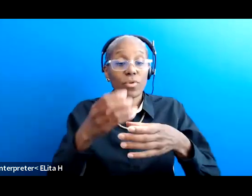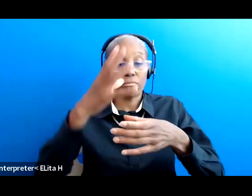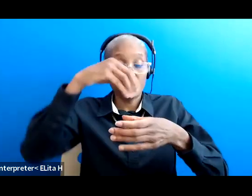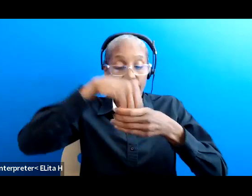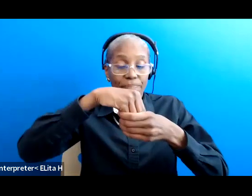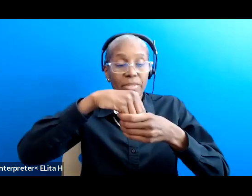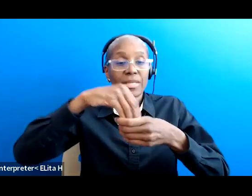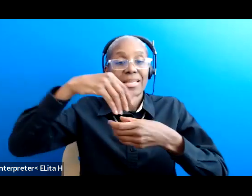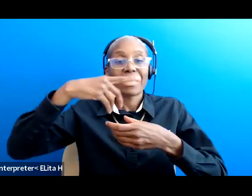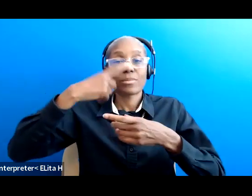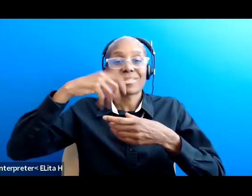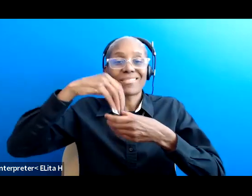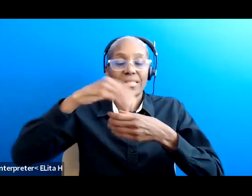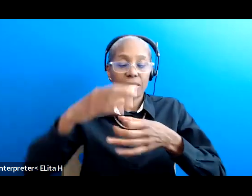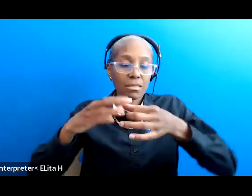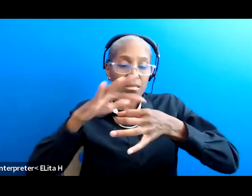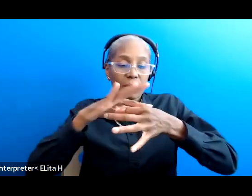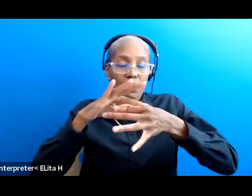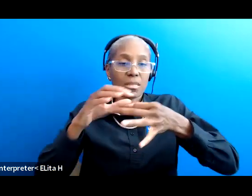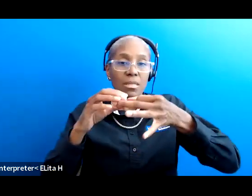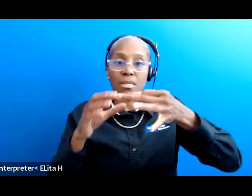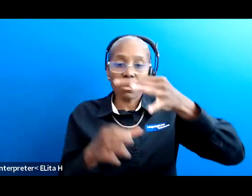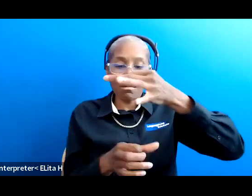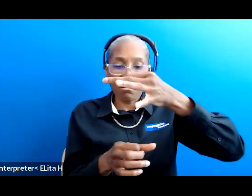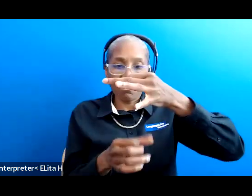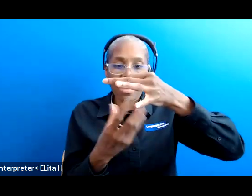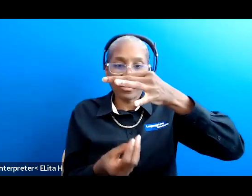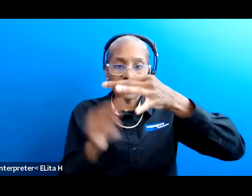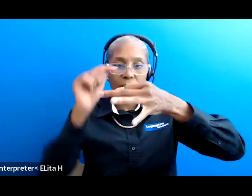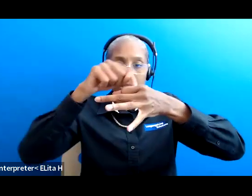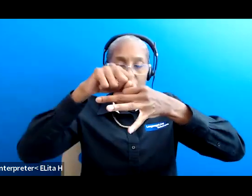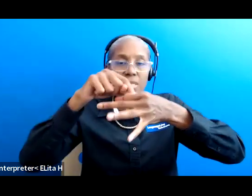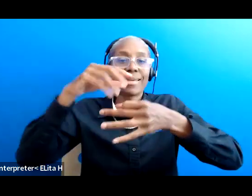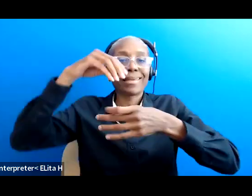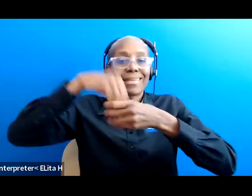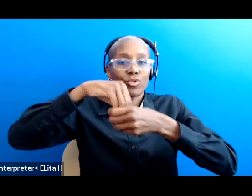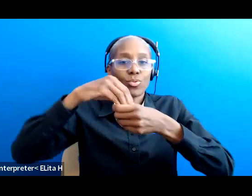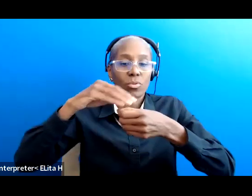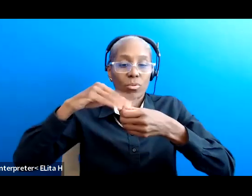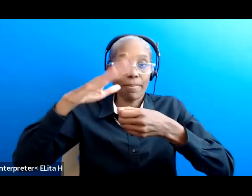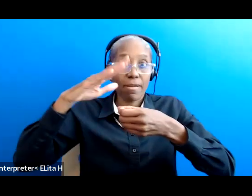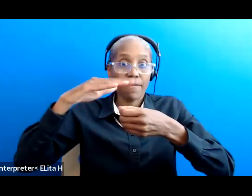internal sphincter because that is the one that is controlled by the brain.